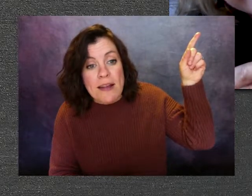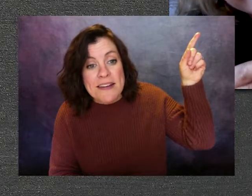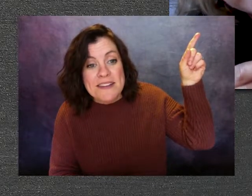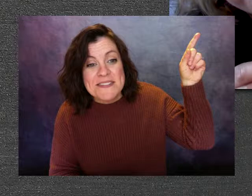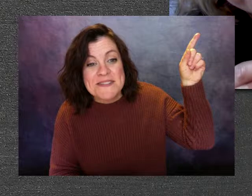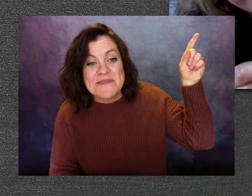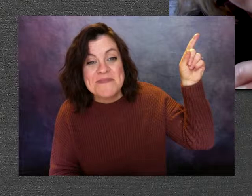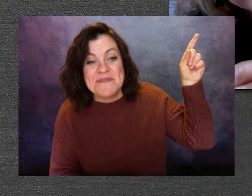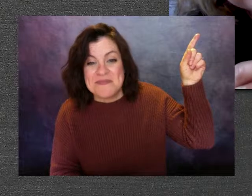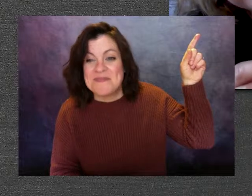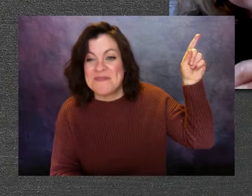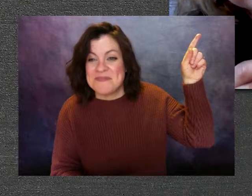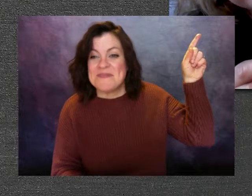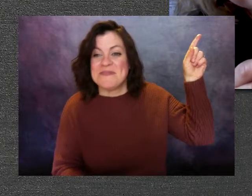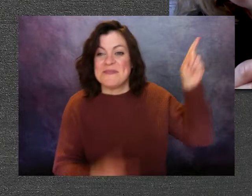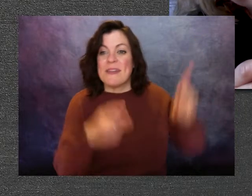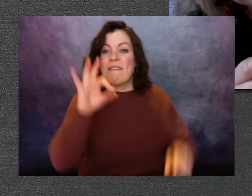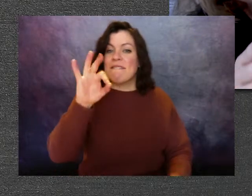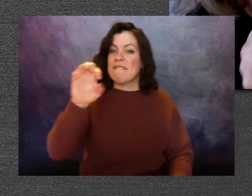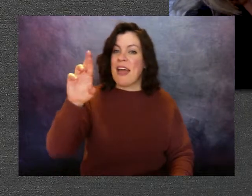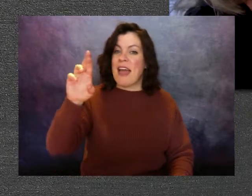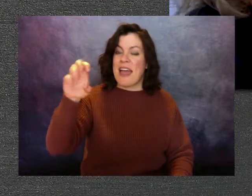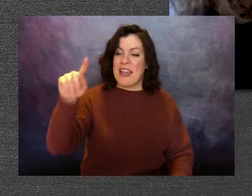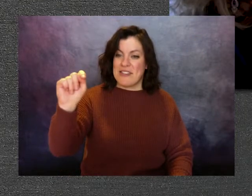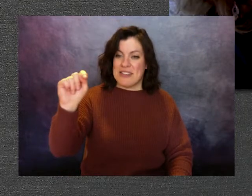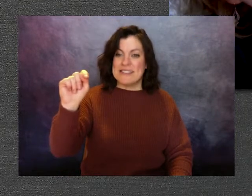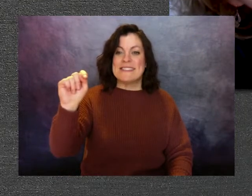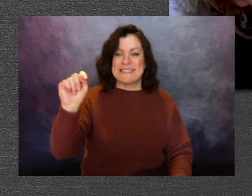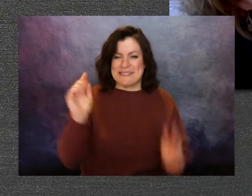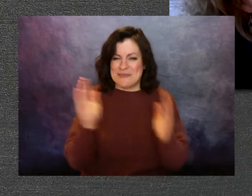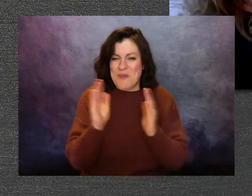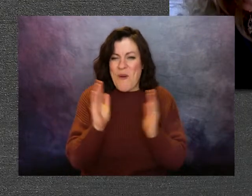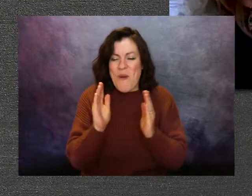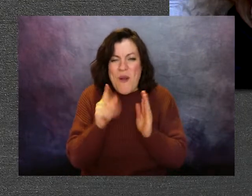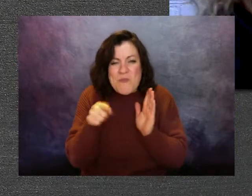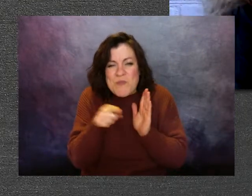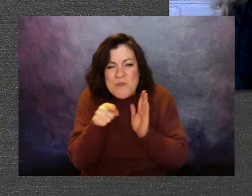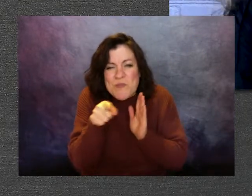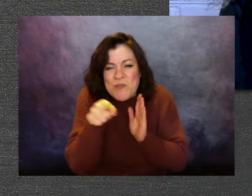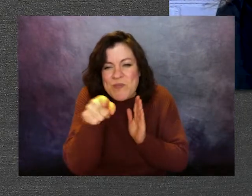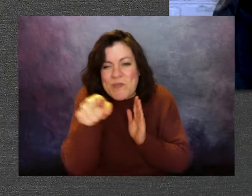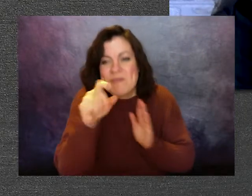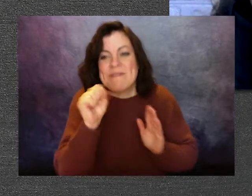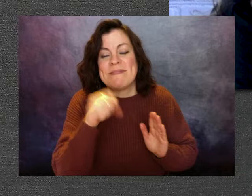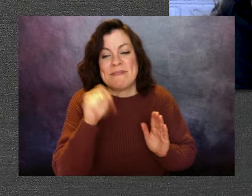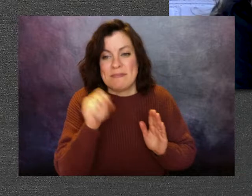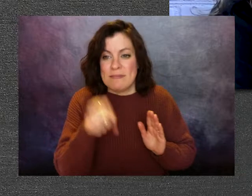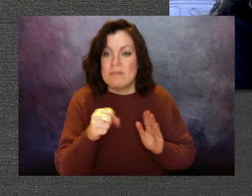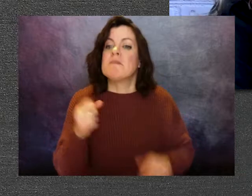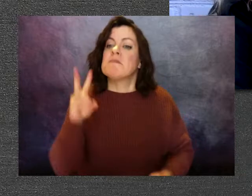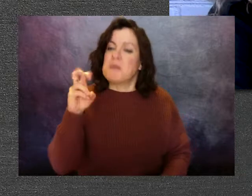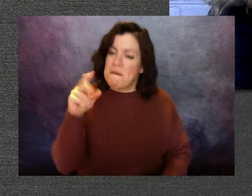That is a ferret. Mhm. Veterinarians do some grooming tasks.